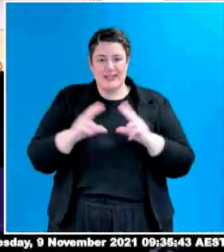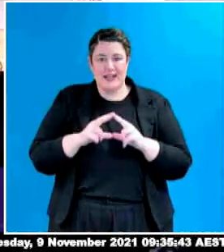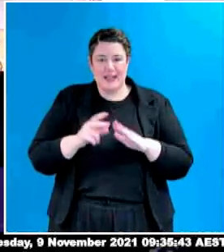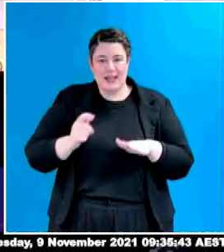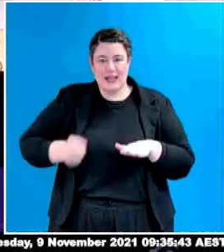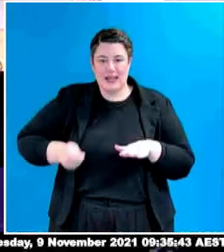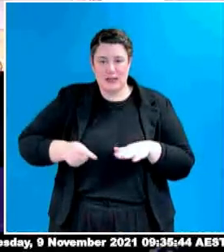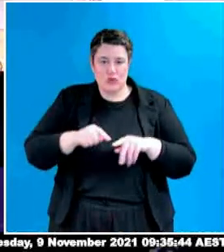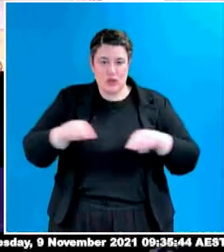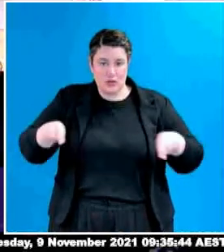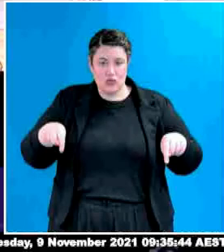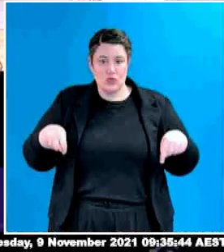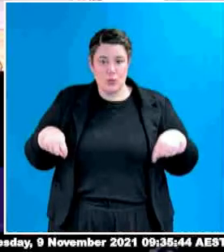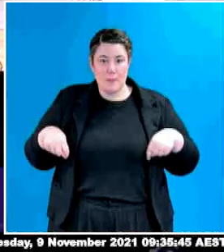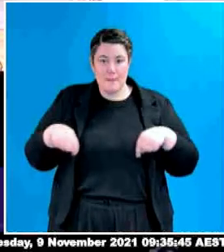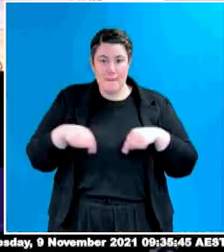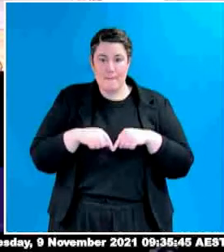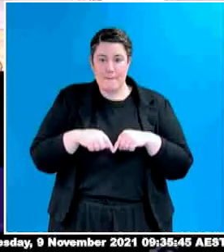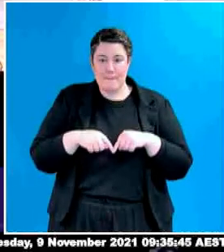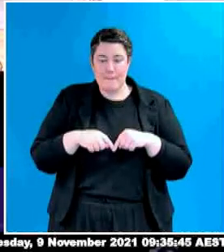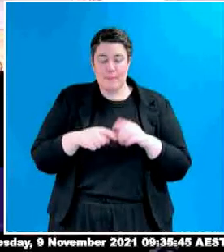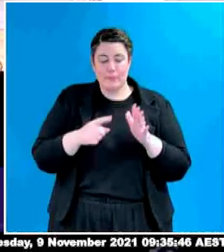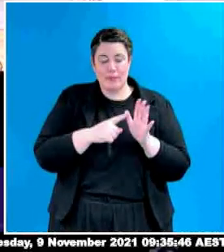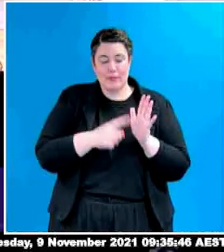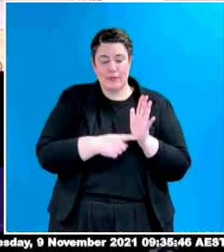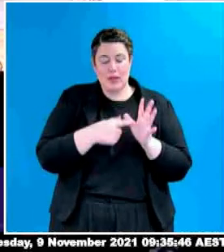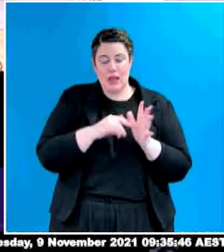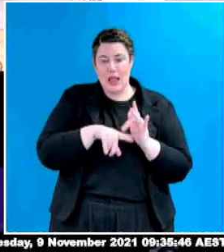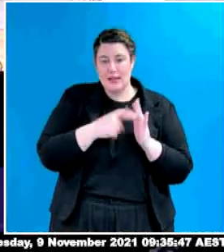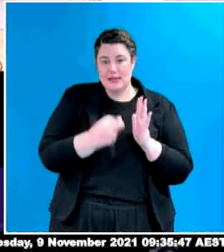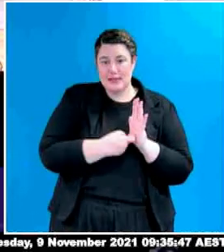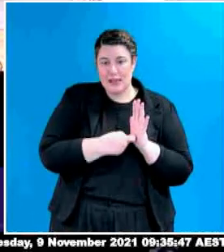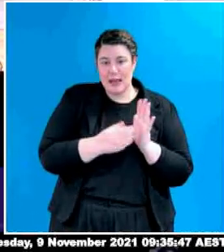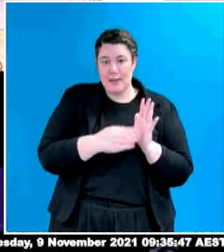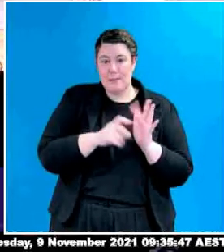this occasion, Commissioner Alastair McEwin and Commissioner John Ryan are